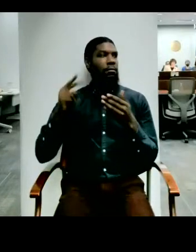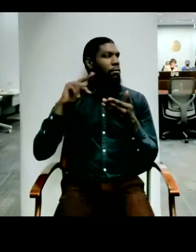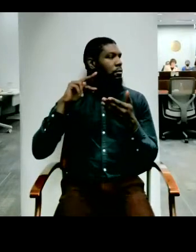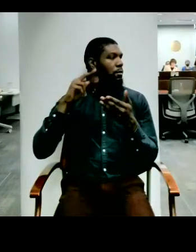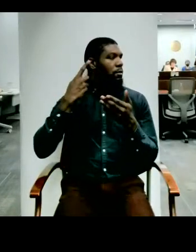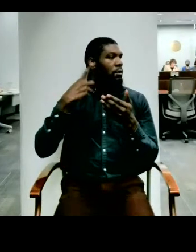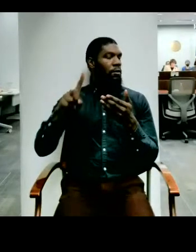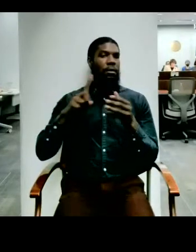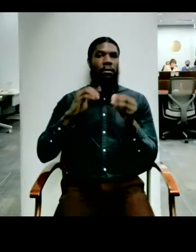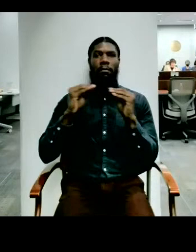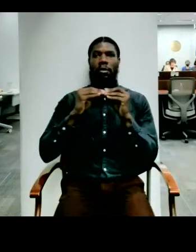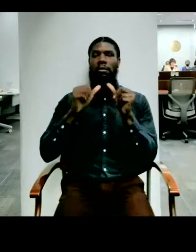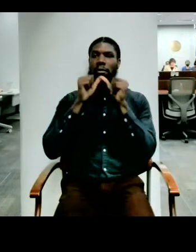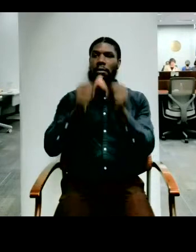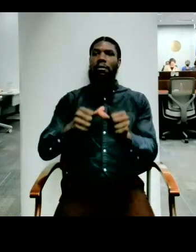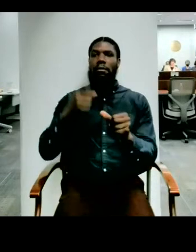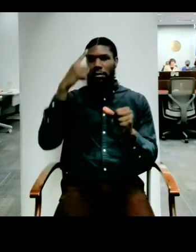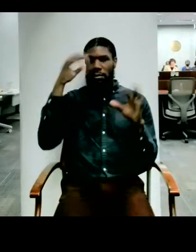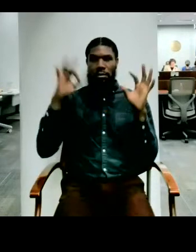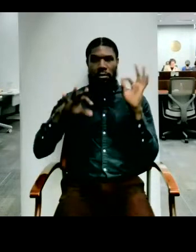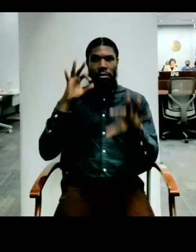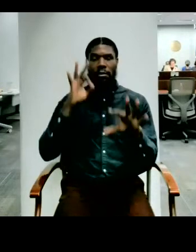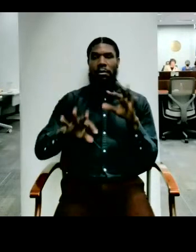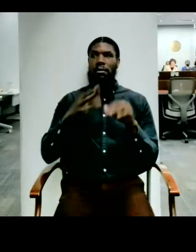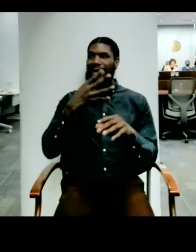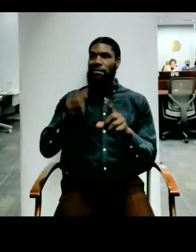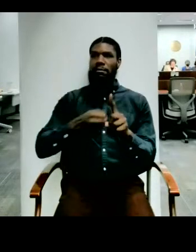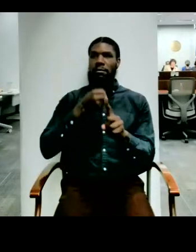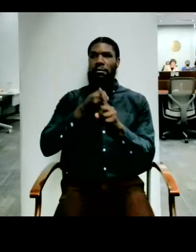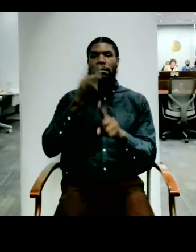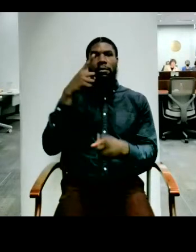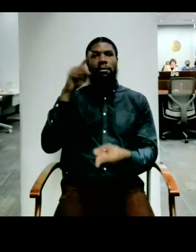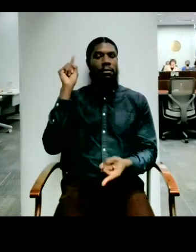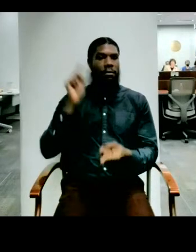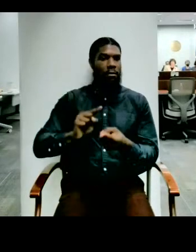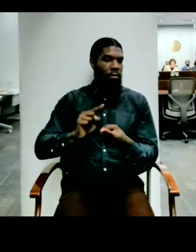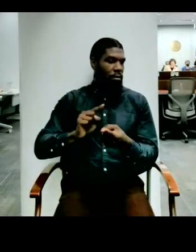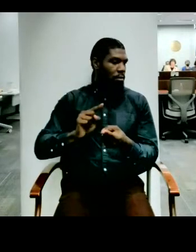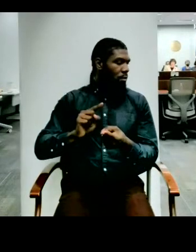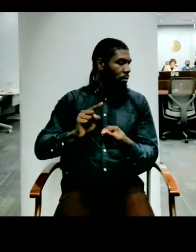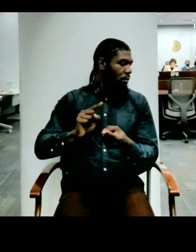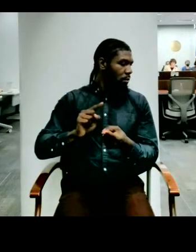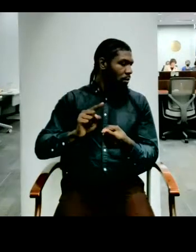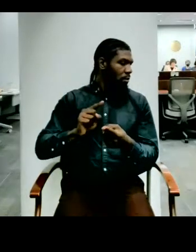input and impact in reducing, deterring and addressing workplace discrimination.